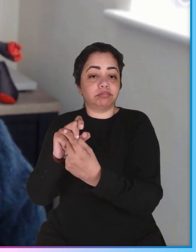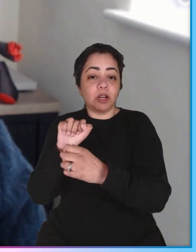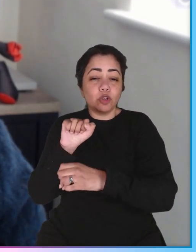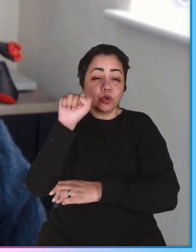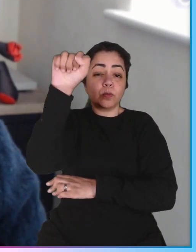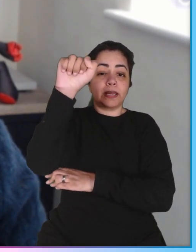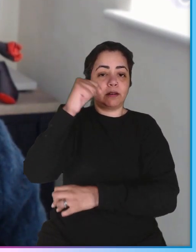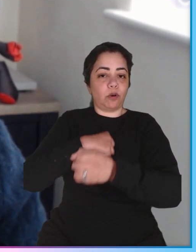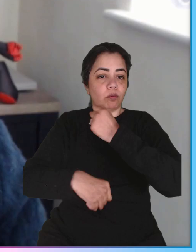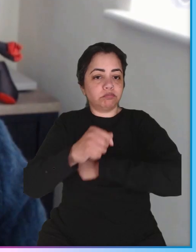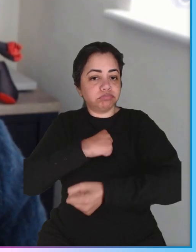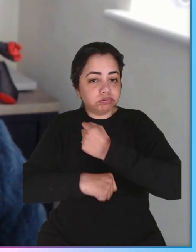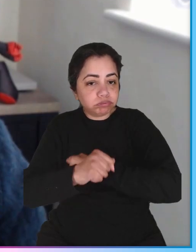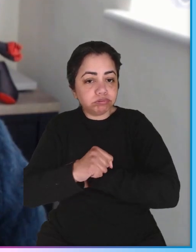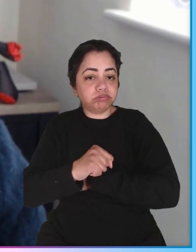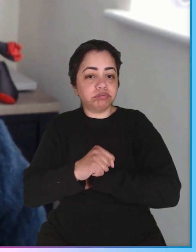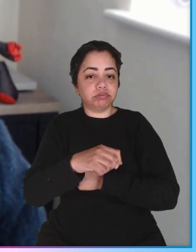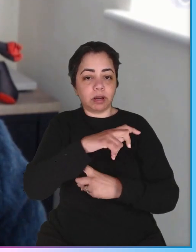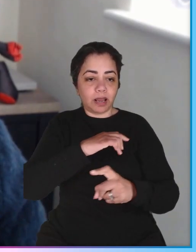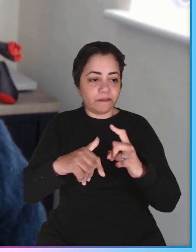become a super hero